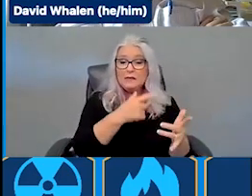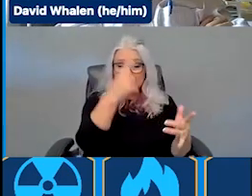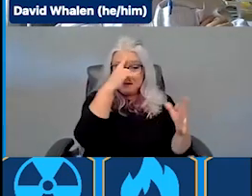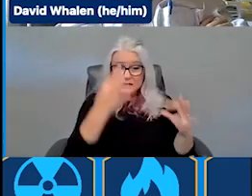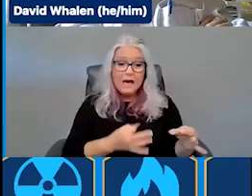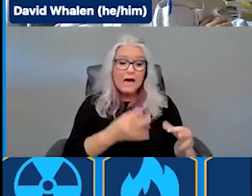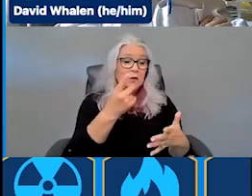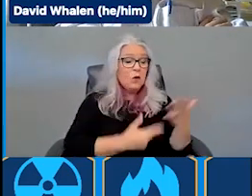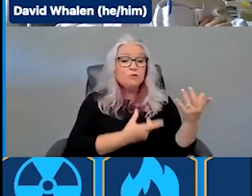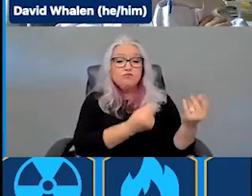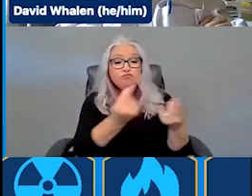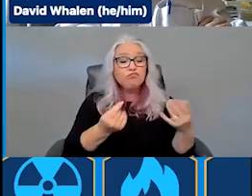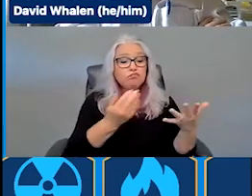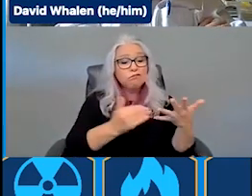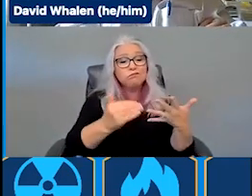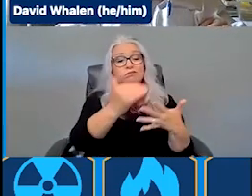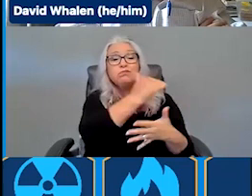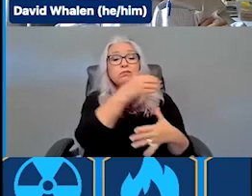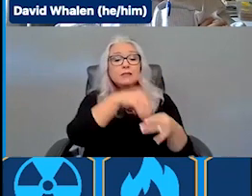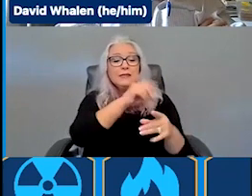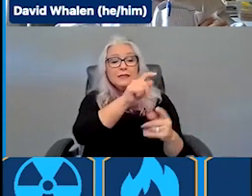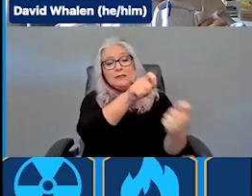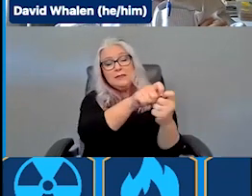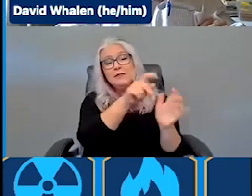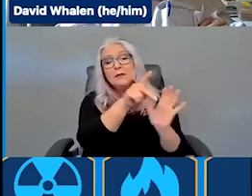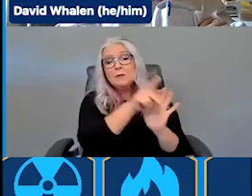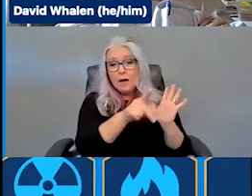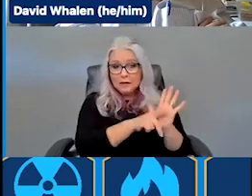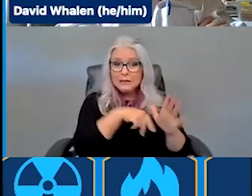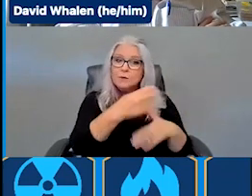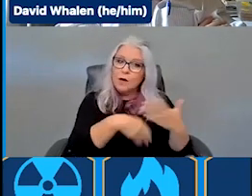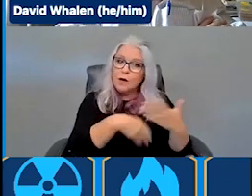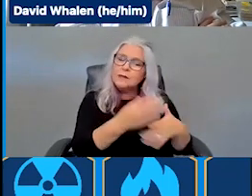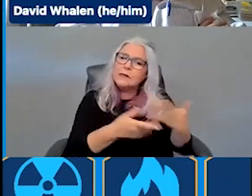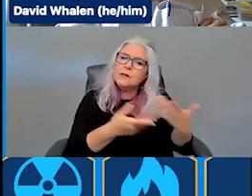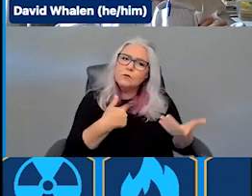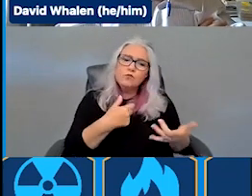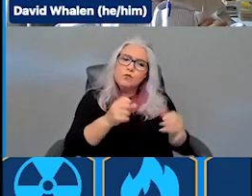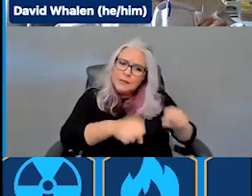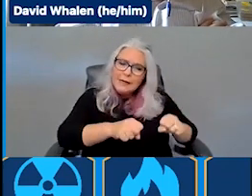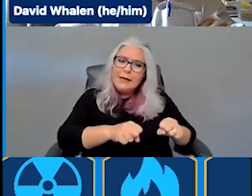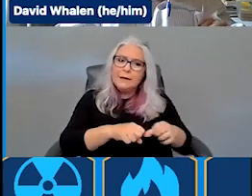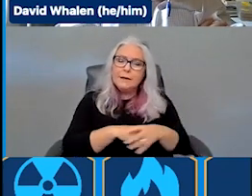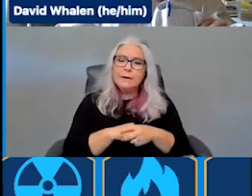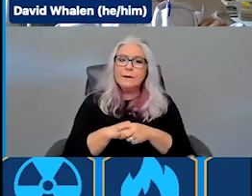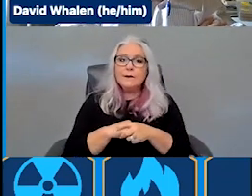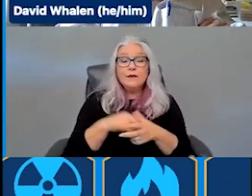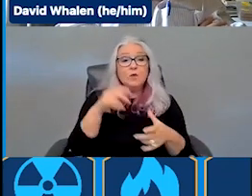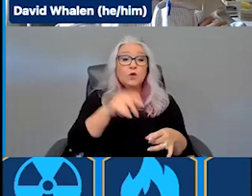values in a policy process that is feasible. In a nightmare scenario, right, that is the context for all this.